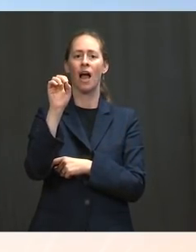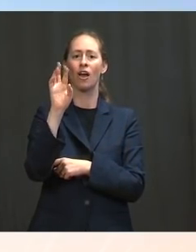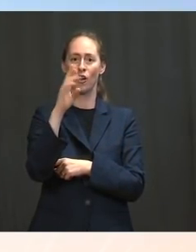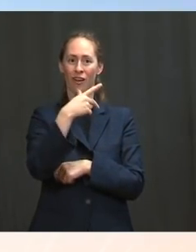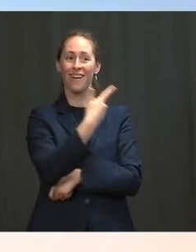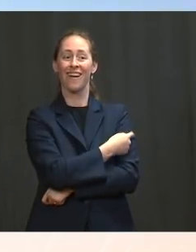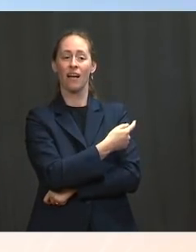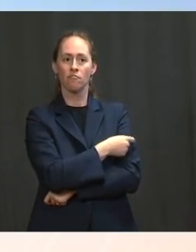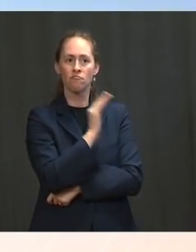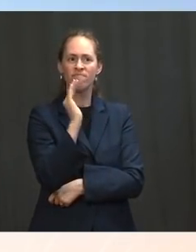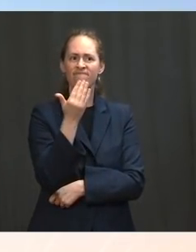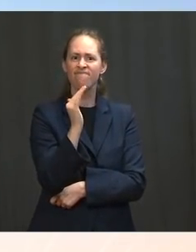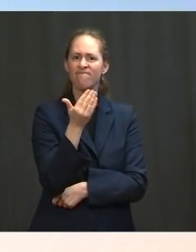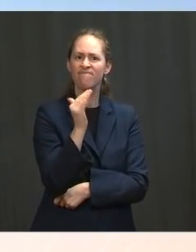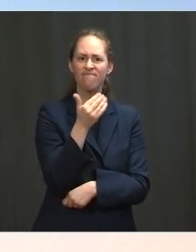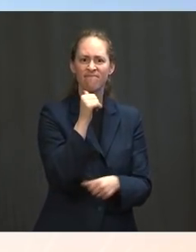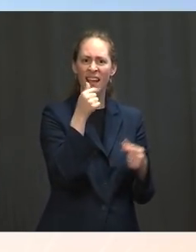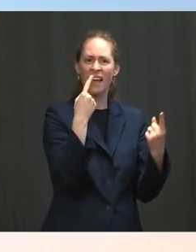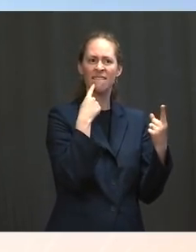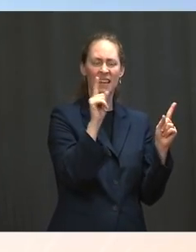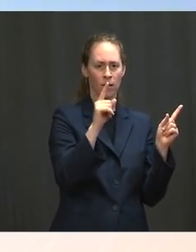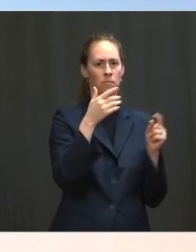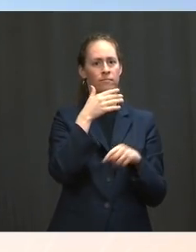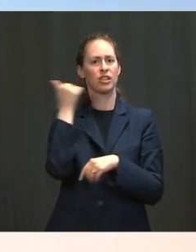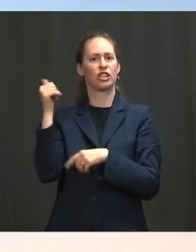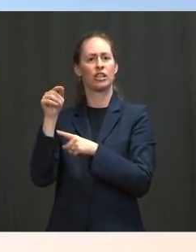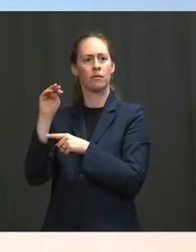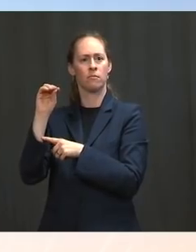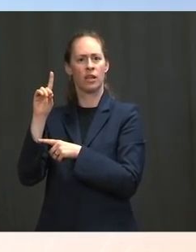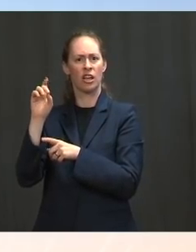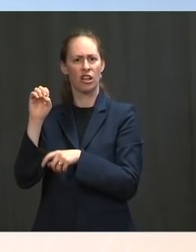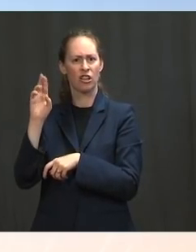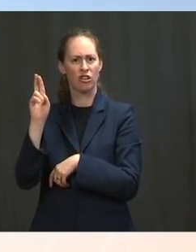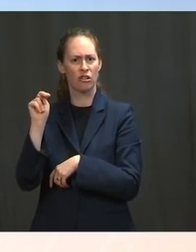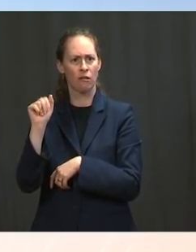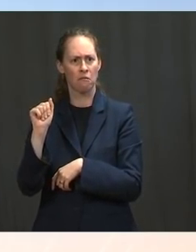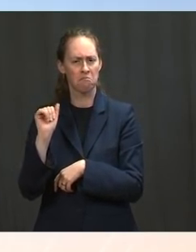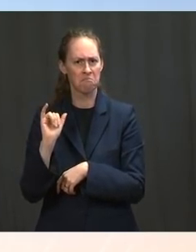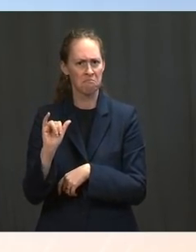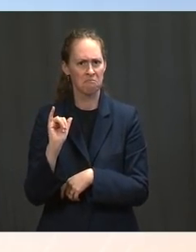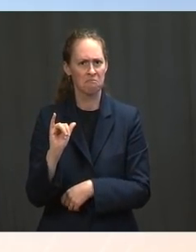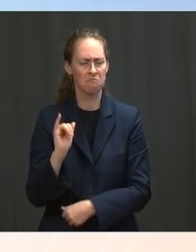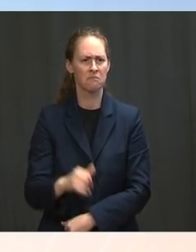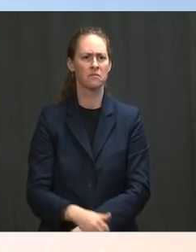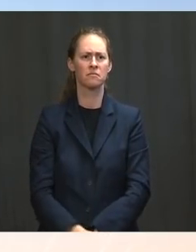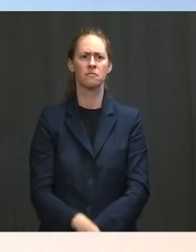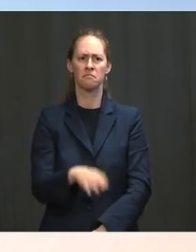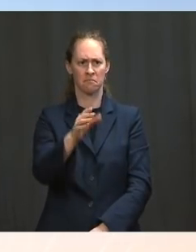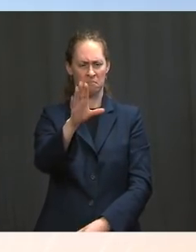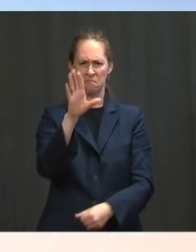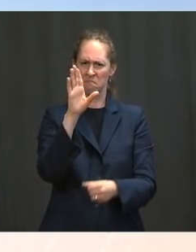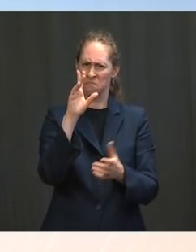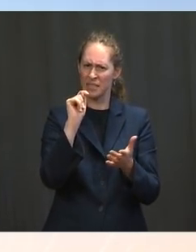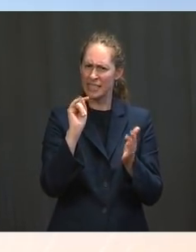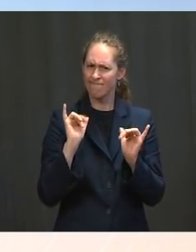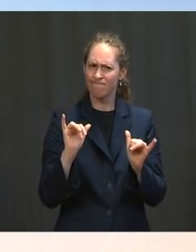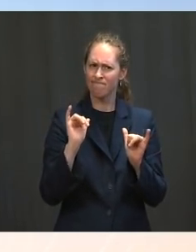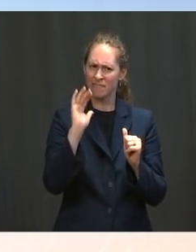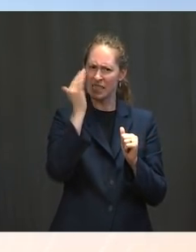The administration keeps saying, as you just have during the briefing, that you're confident that people who are vaccinated are safe. But why is this still the assessment?